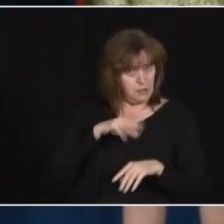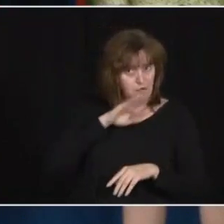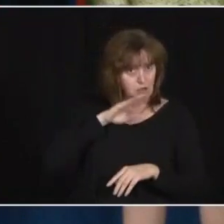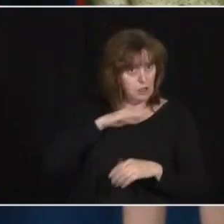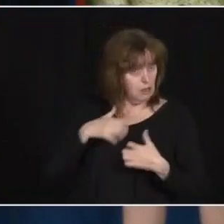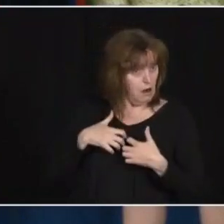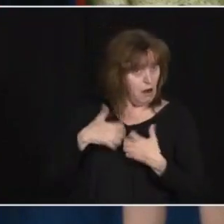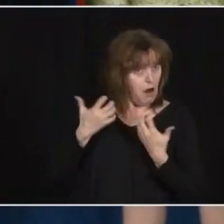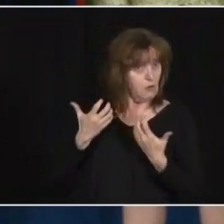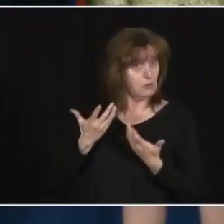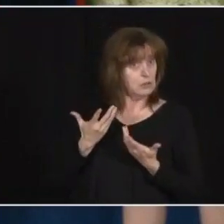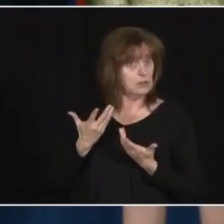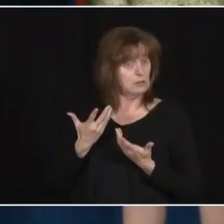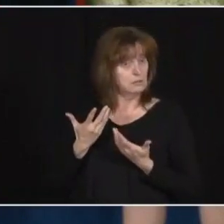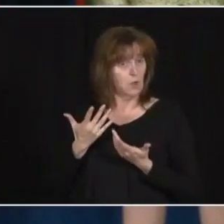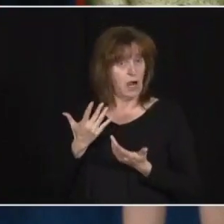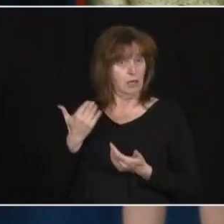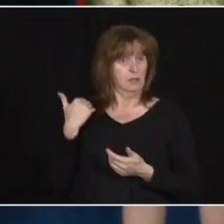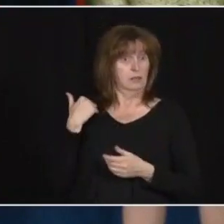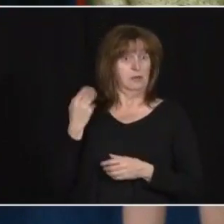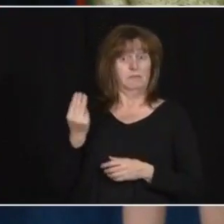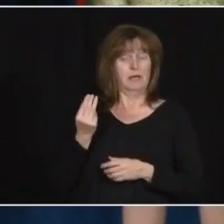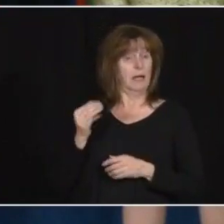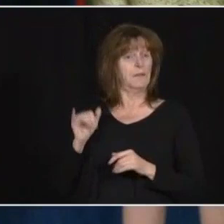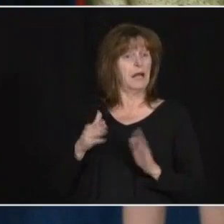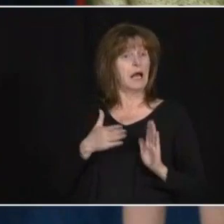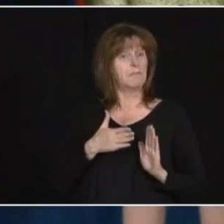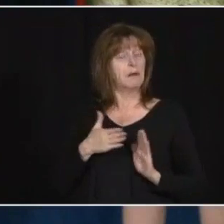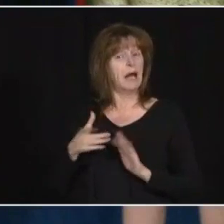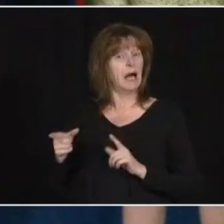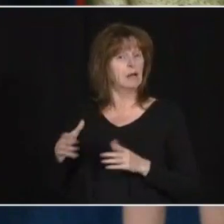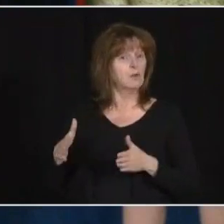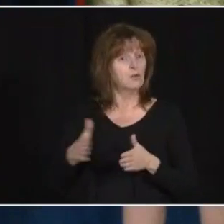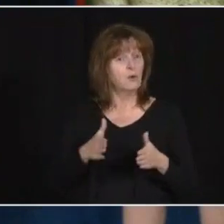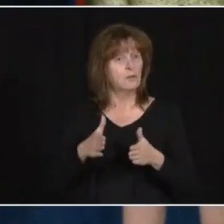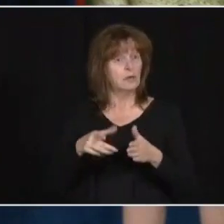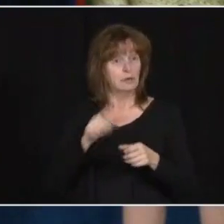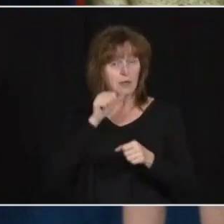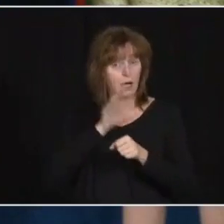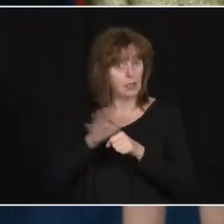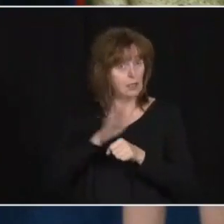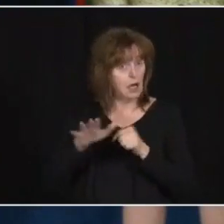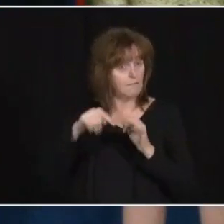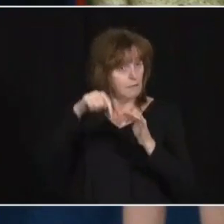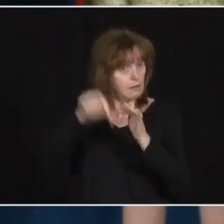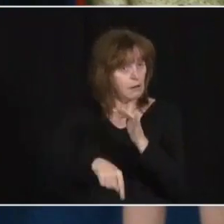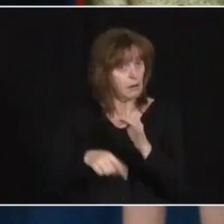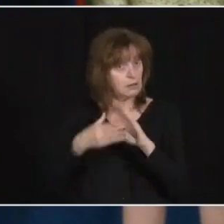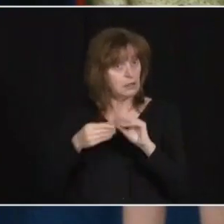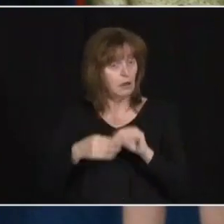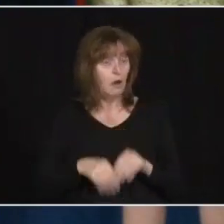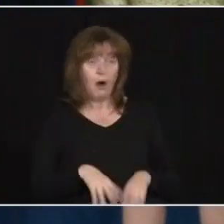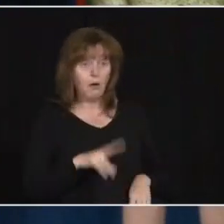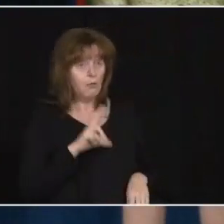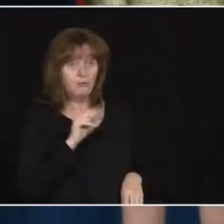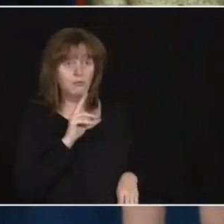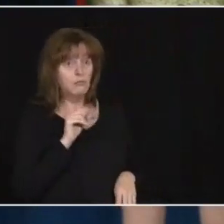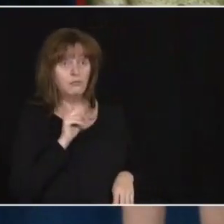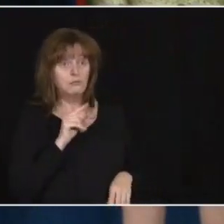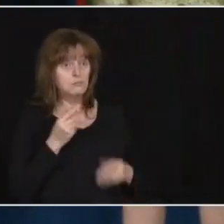the road map earlier this week? No, actually I haven't. What I'm telling people, get ready, it doesn't happen